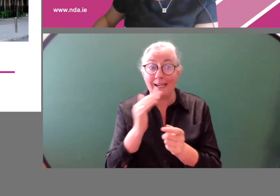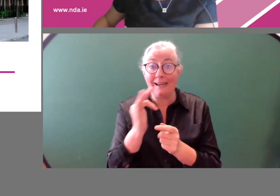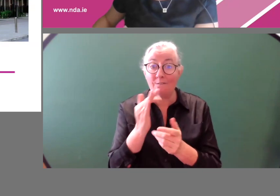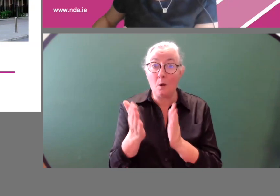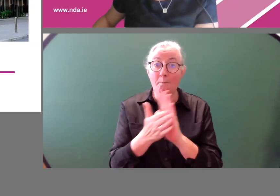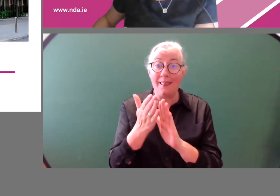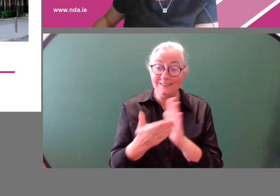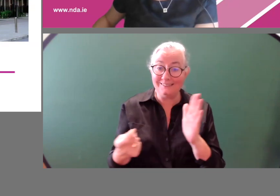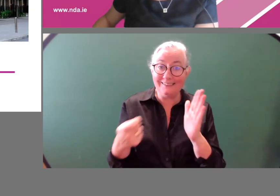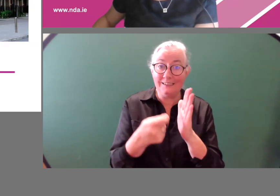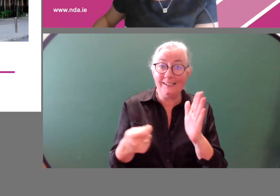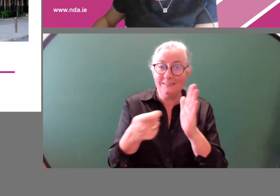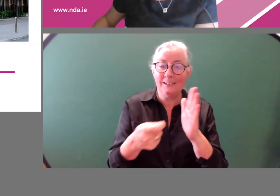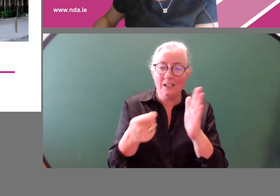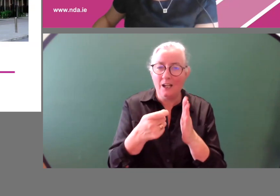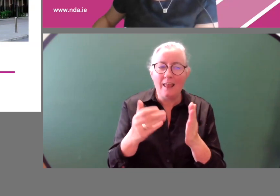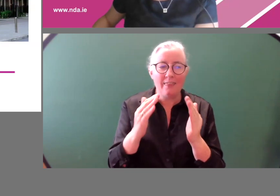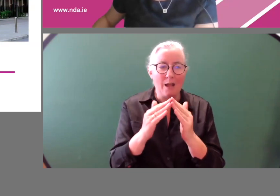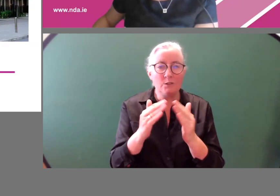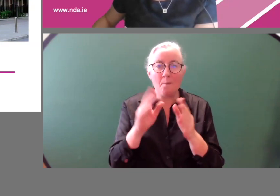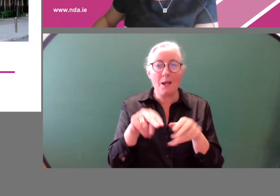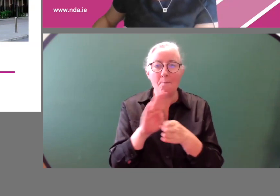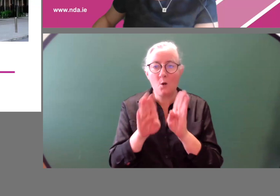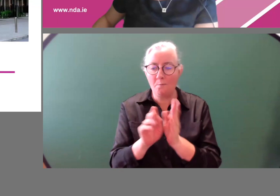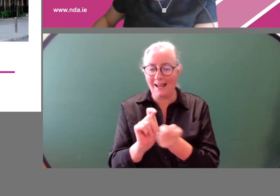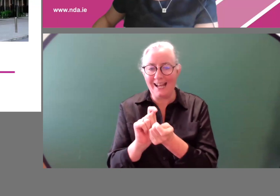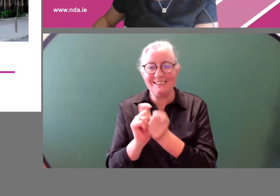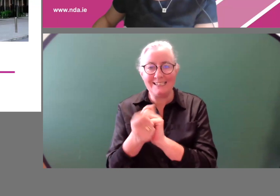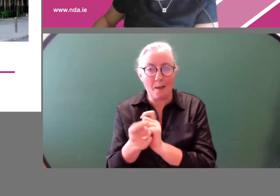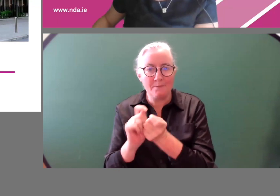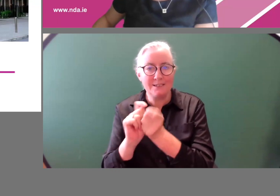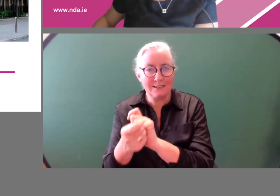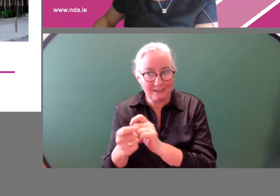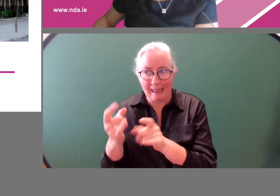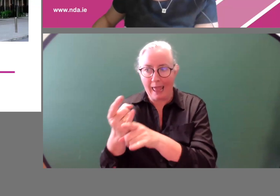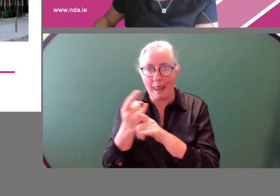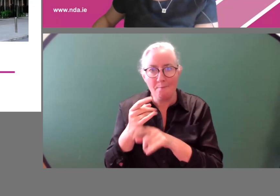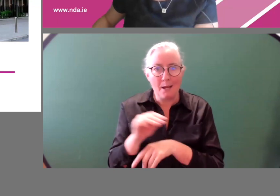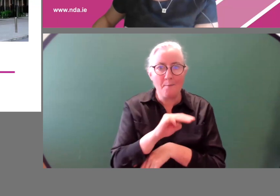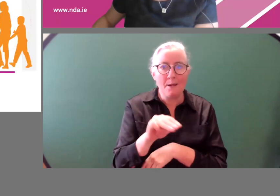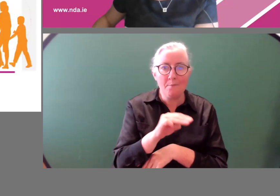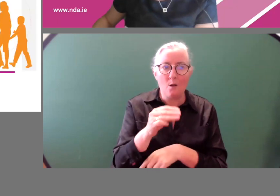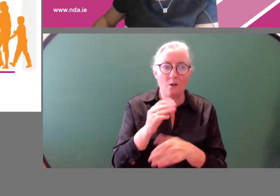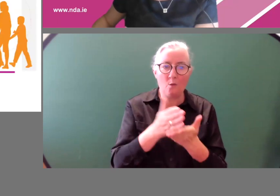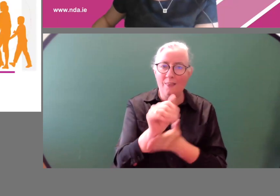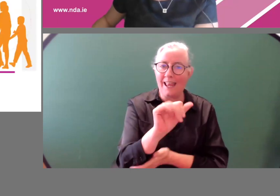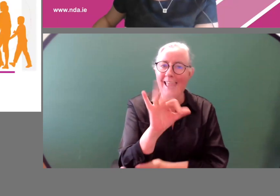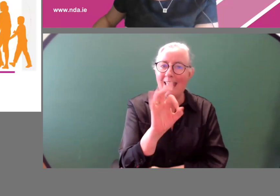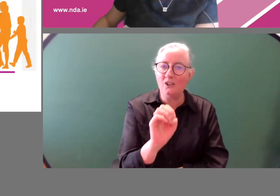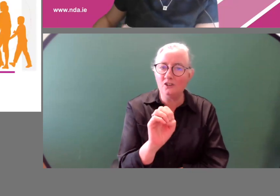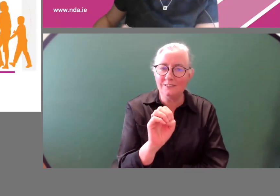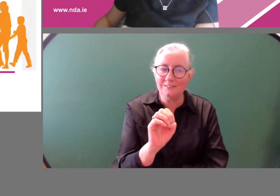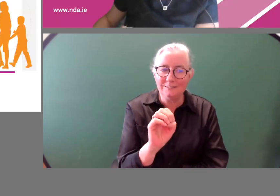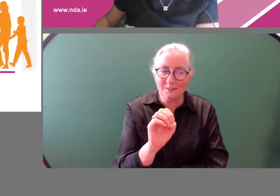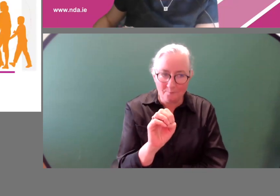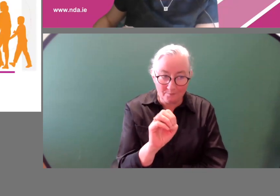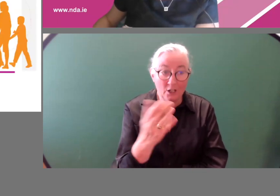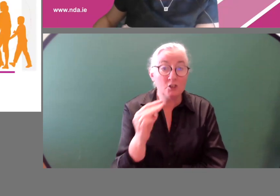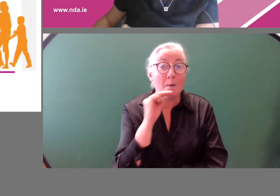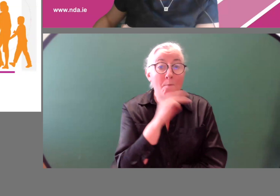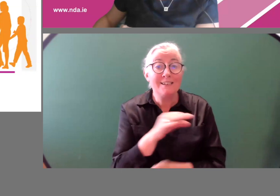aspects of the dwelling adaptable it can help people as they age. Our guidelines have